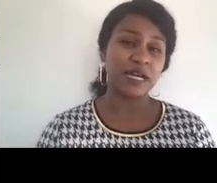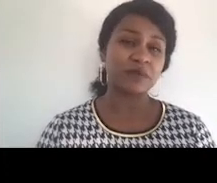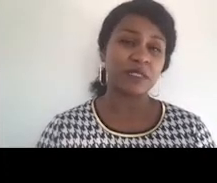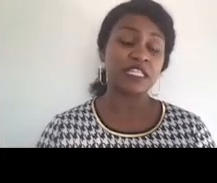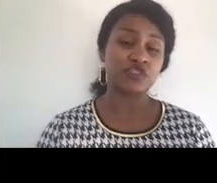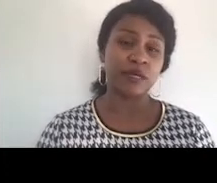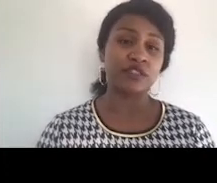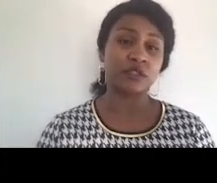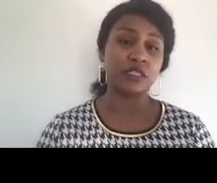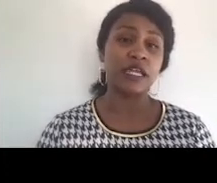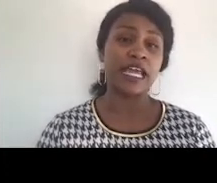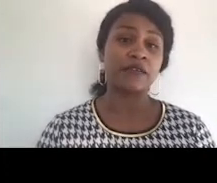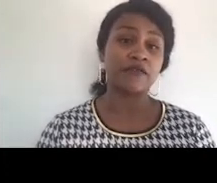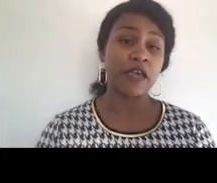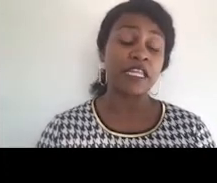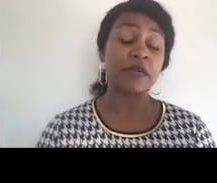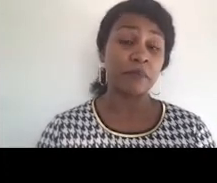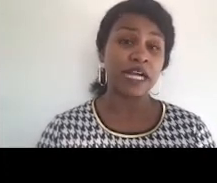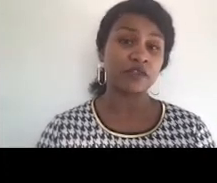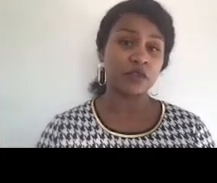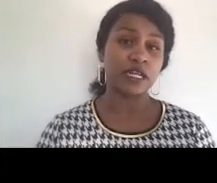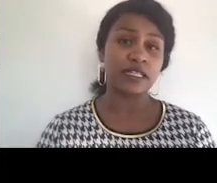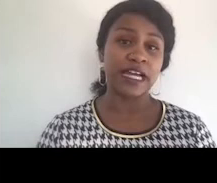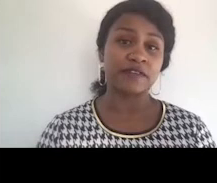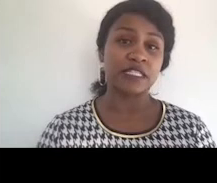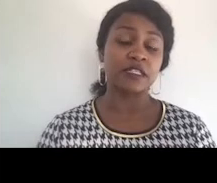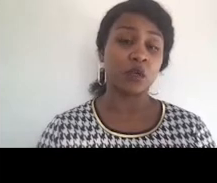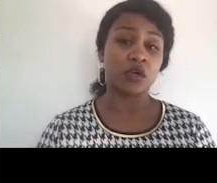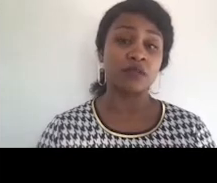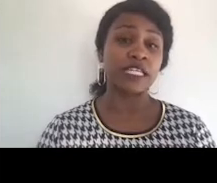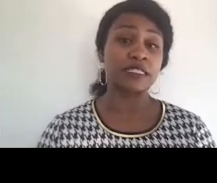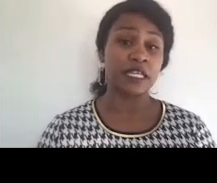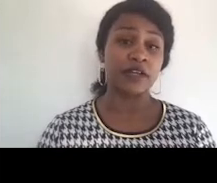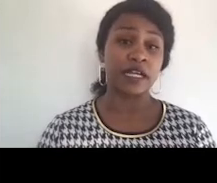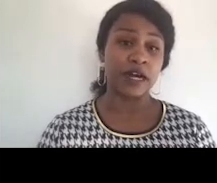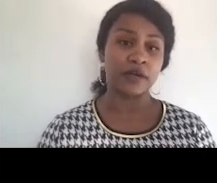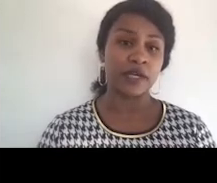has been detrimental and impactful in our lives and in the workplace here in Calgary.